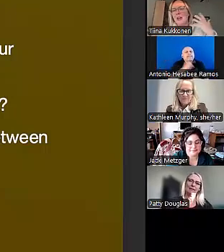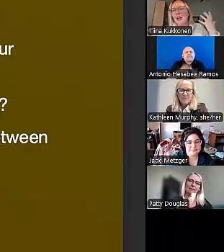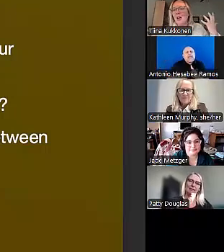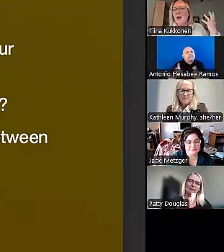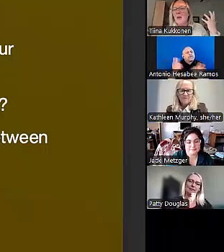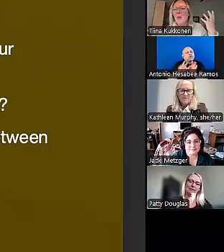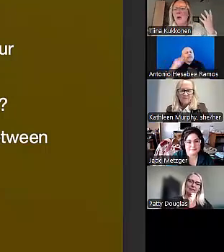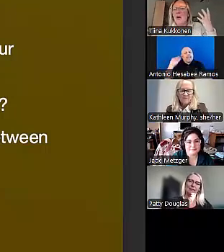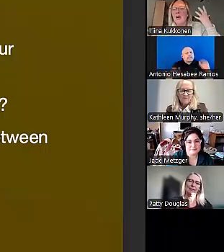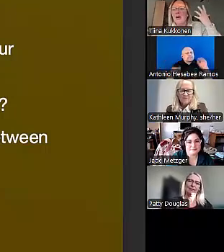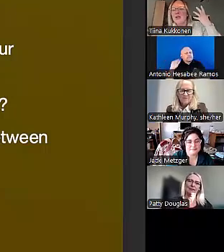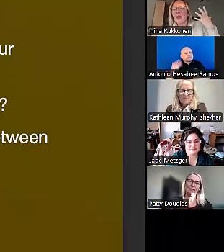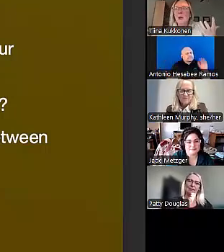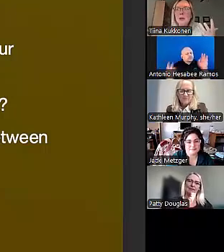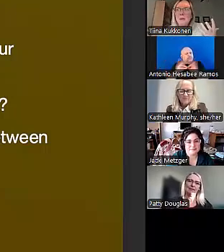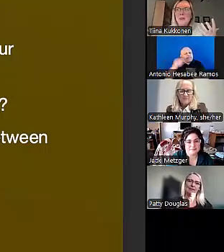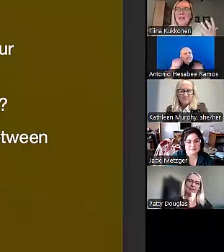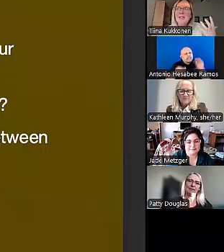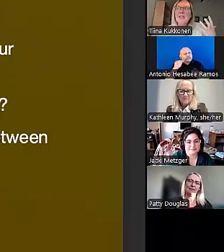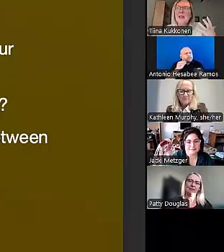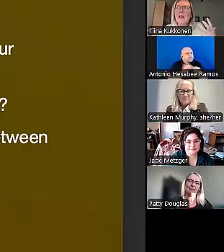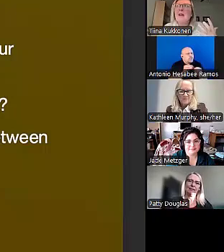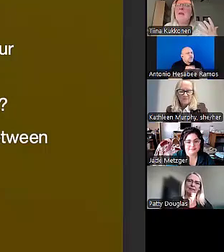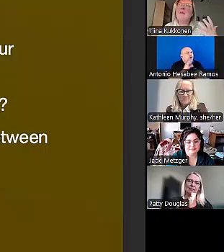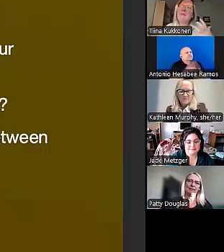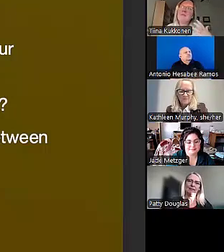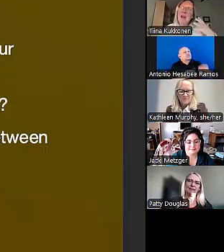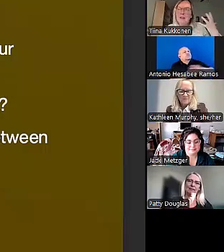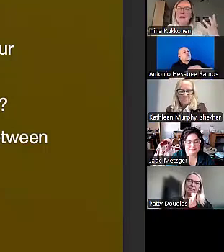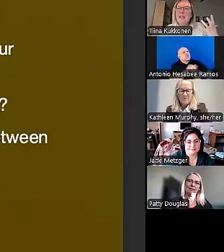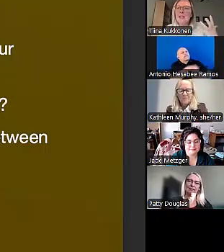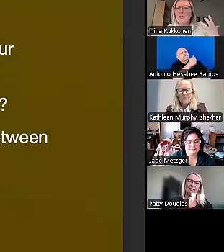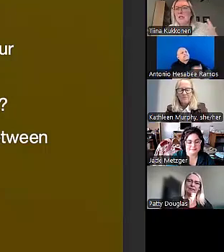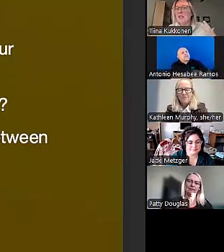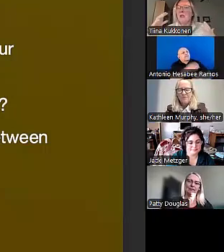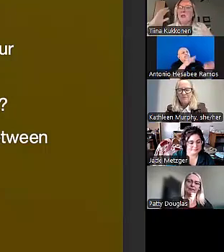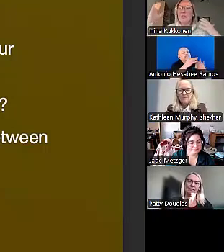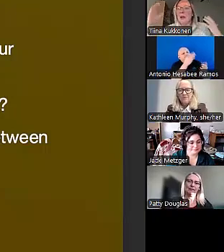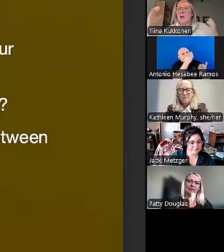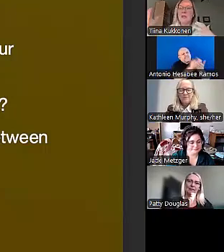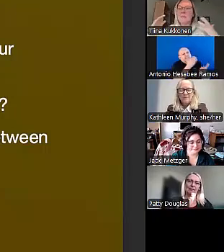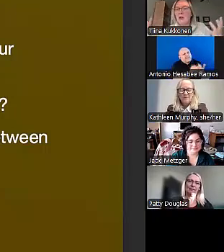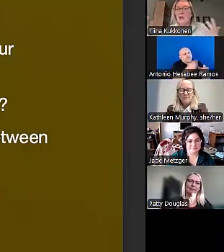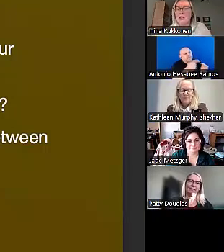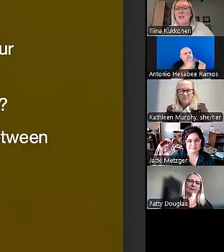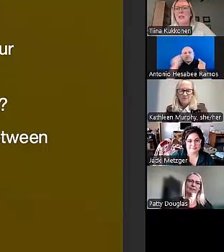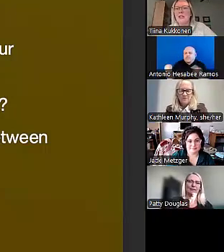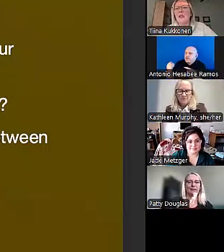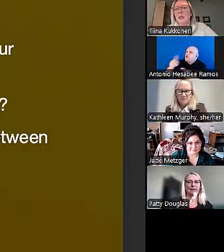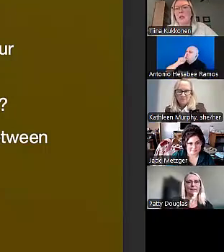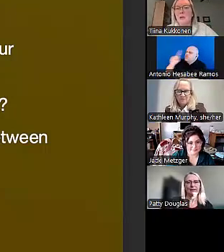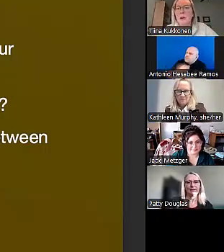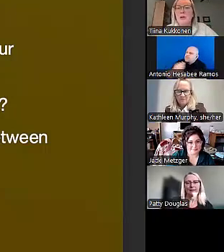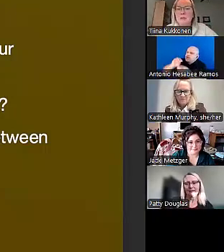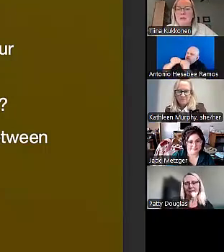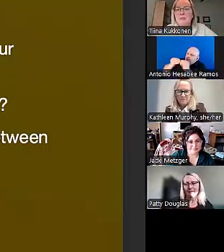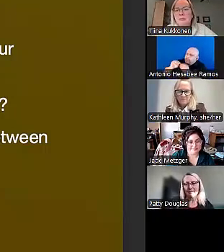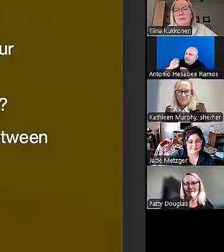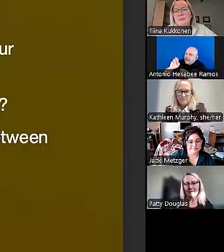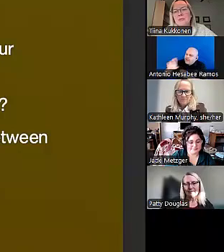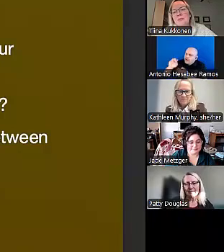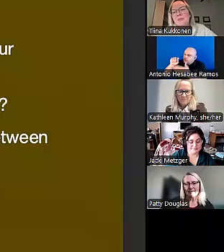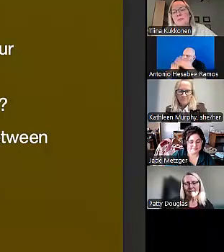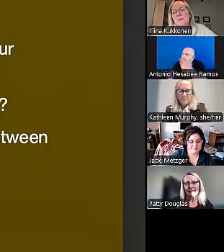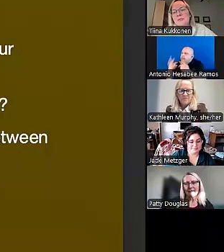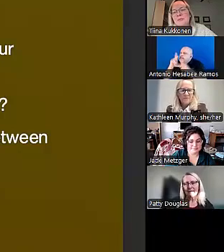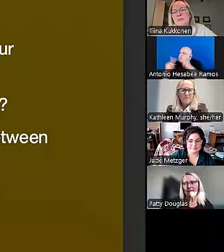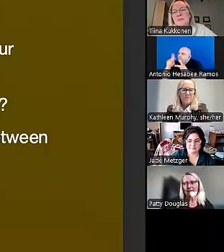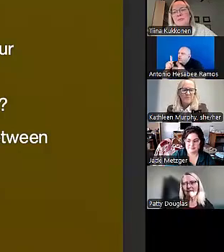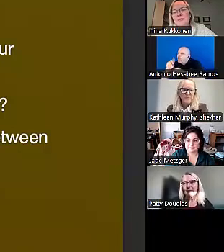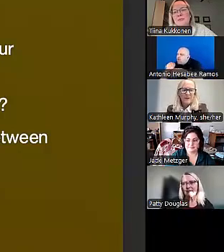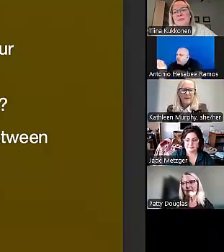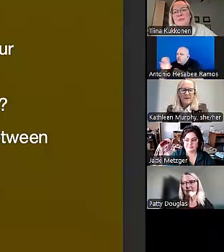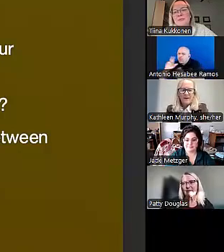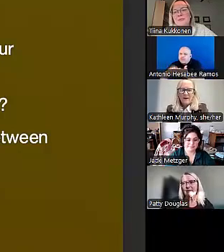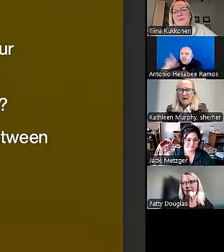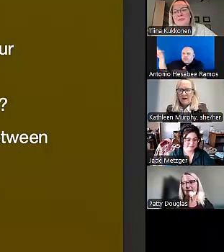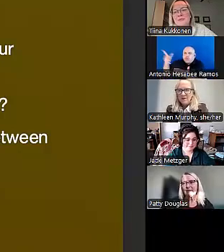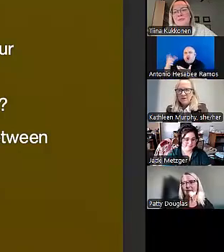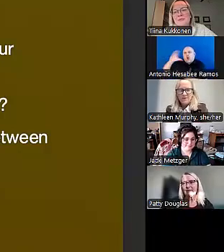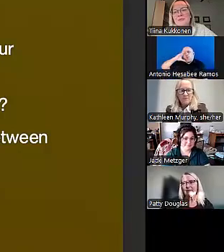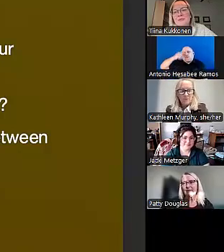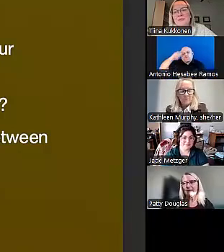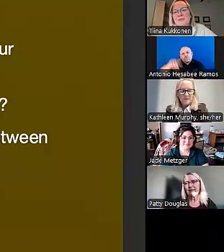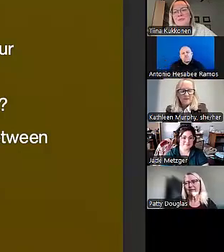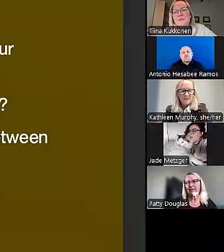of that more story-based evidence versus those numbers and metrics that they're looking for.